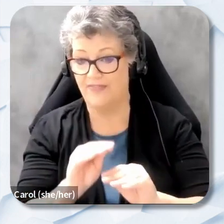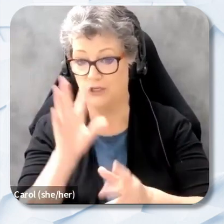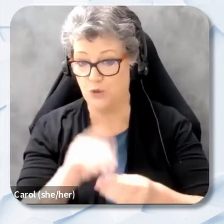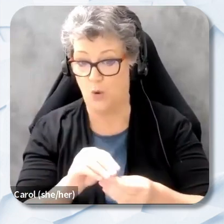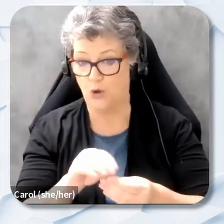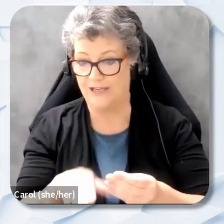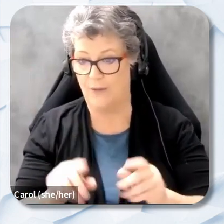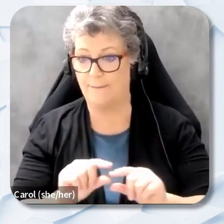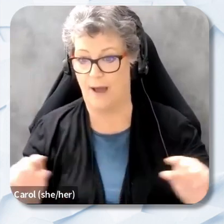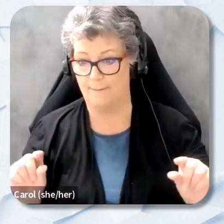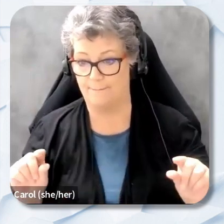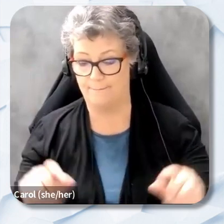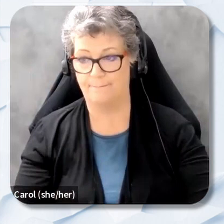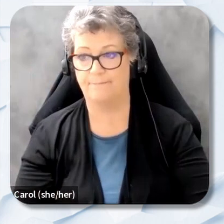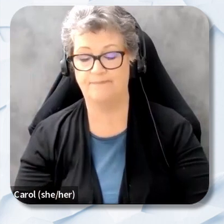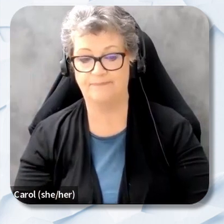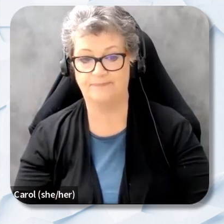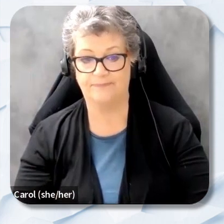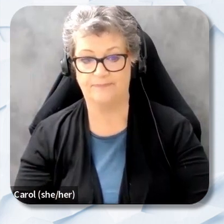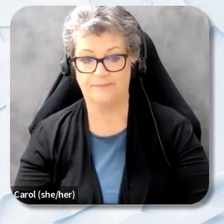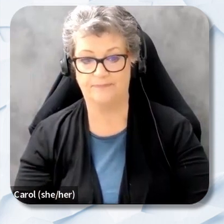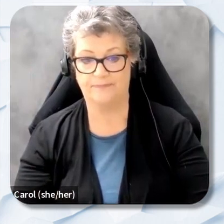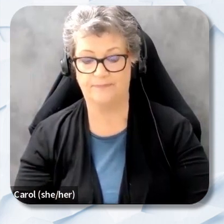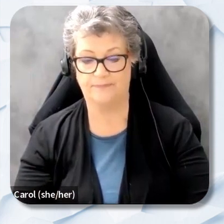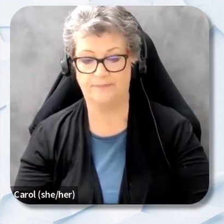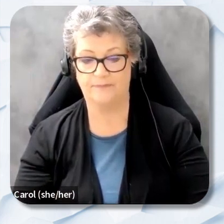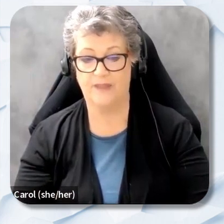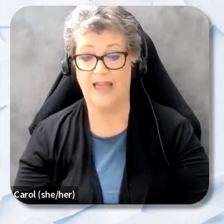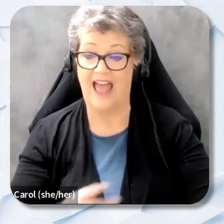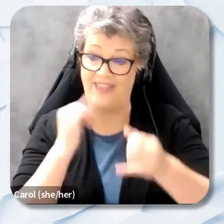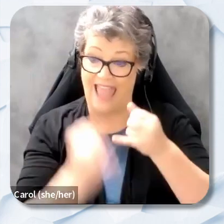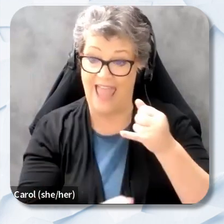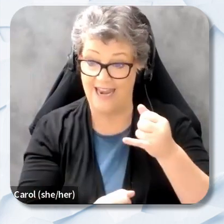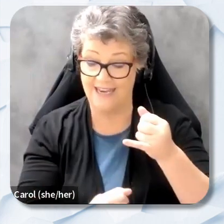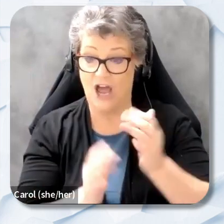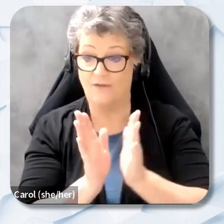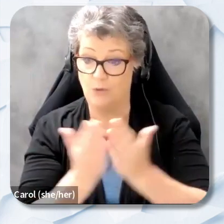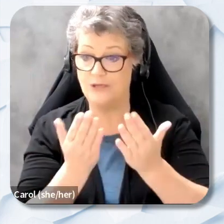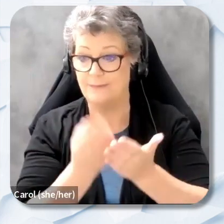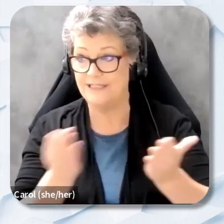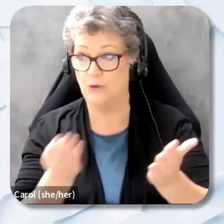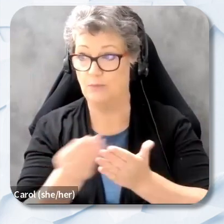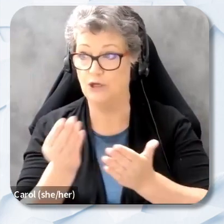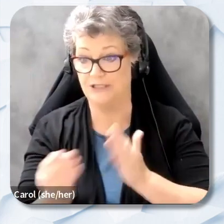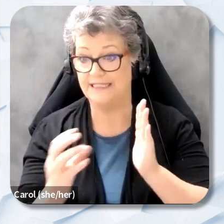Near the bottom of the subsection, at the end of the Books and Materials Purchases section,